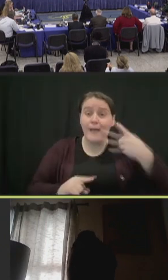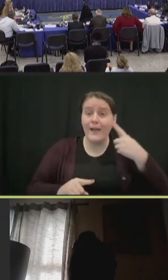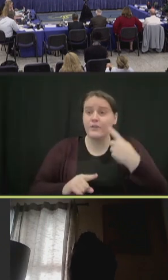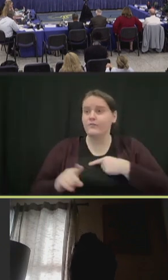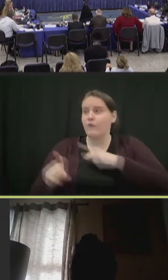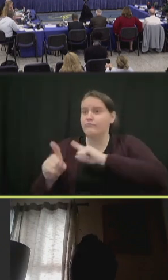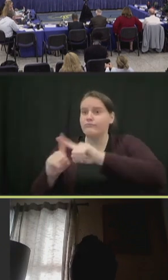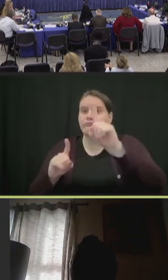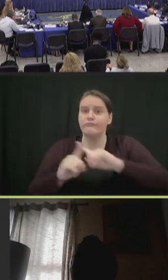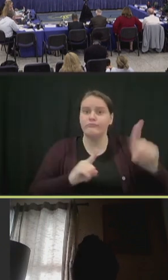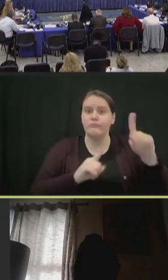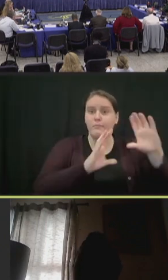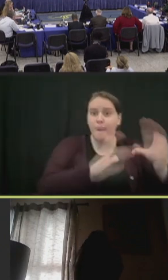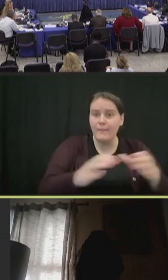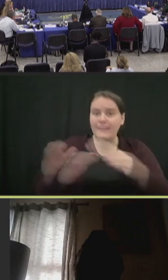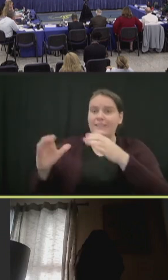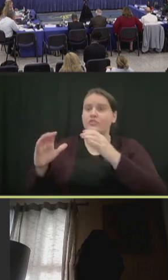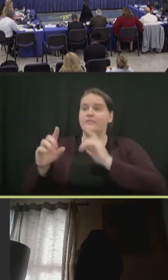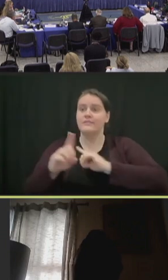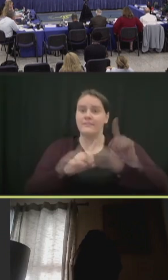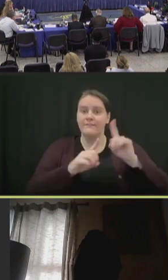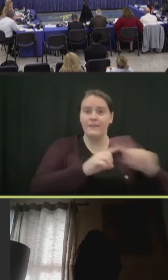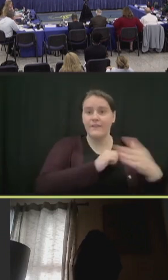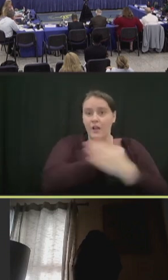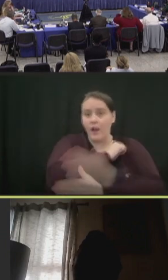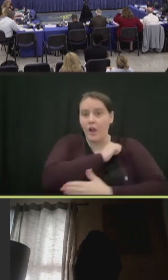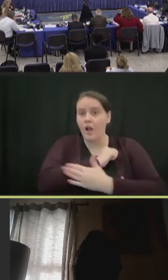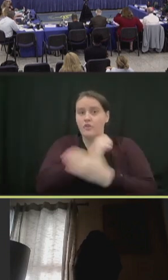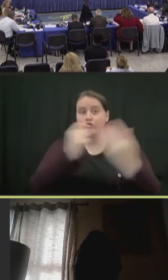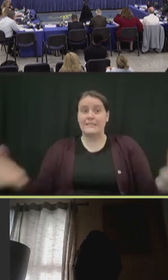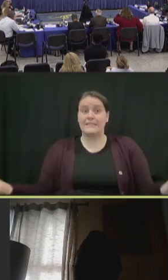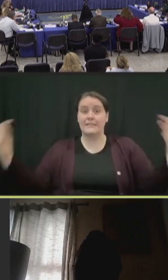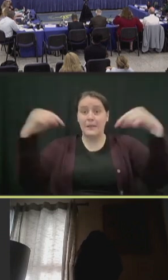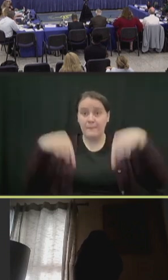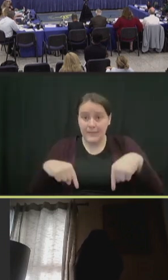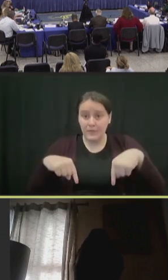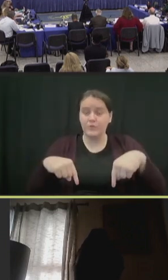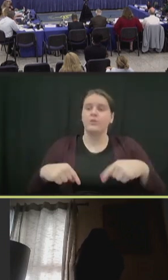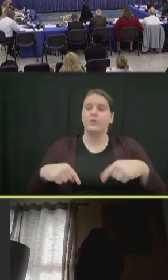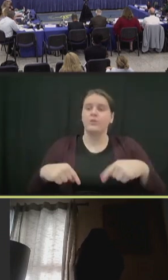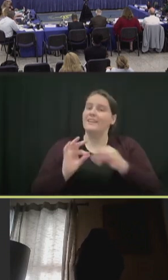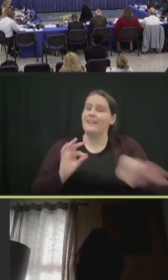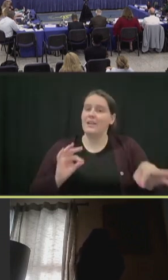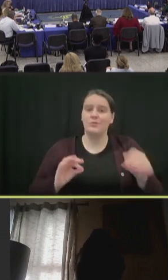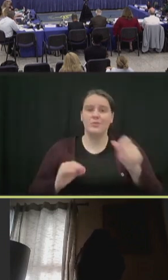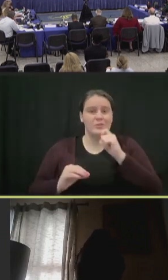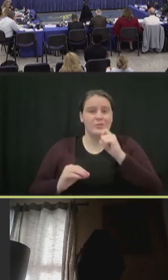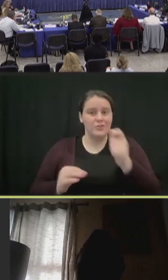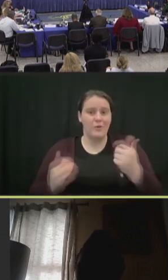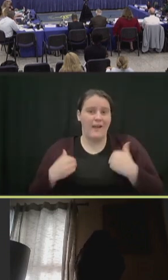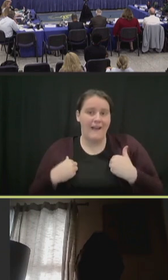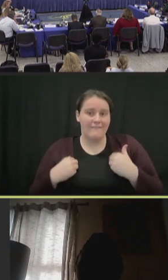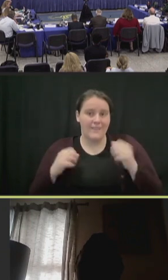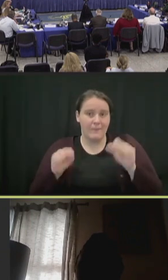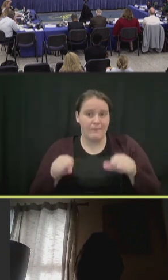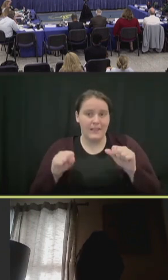different countries come in with languages that we do not have the capacity to be able to serve.